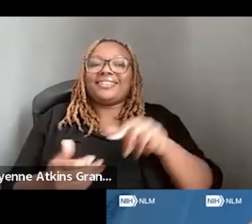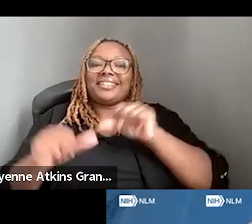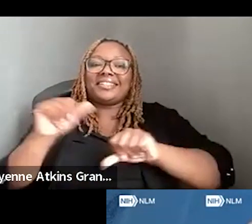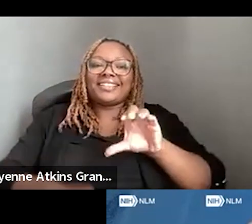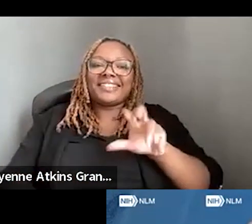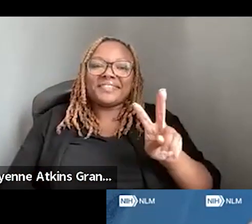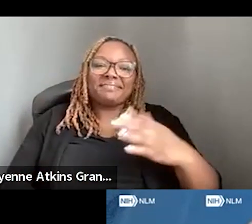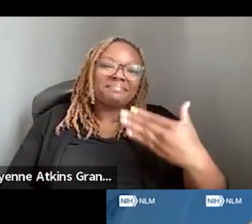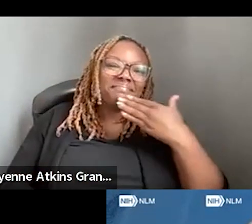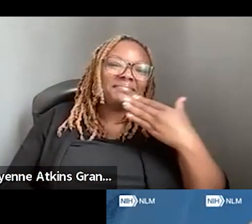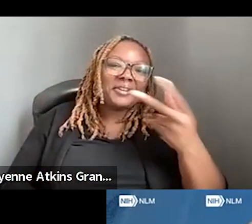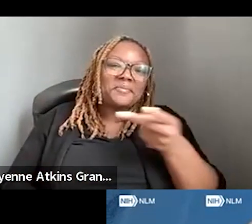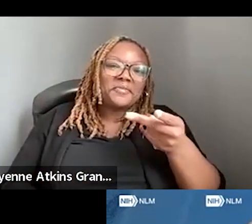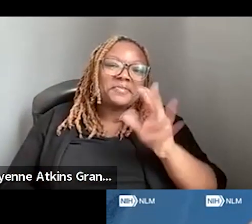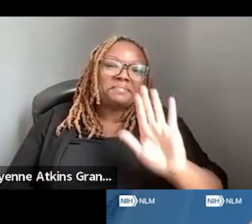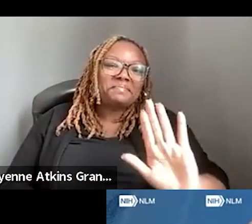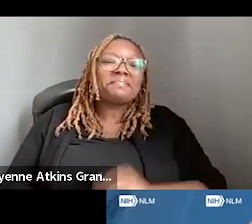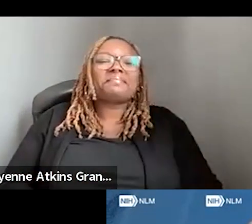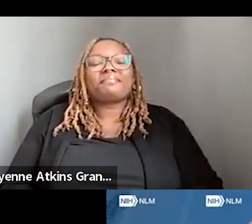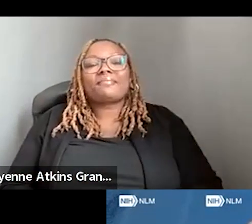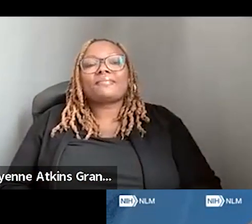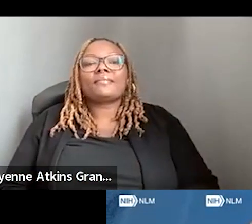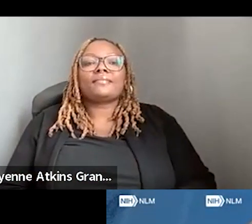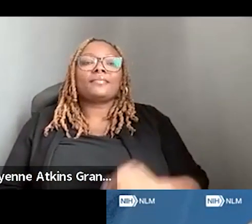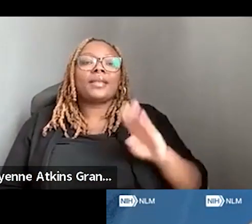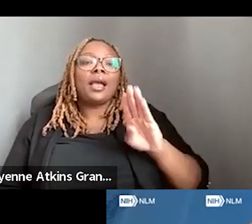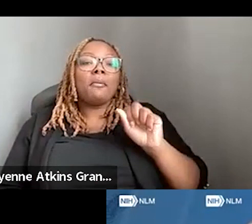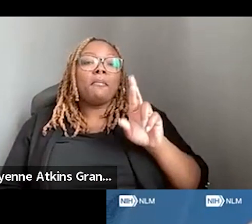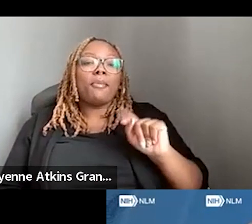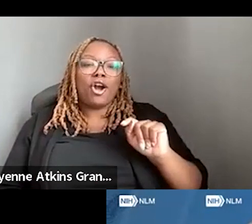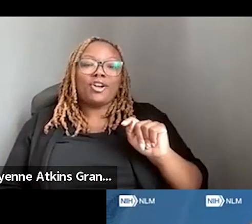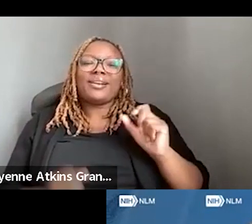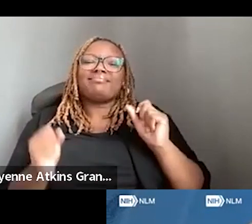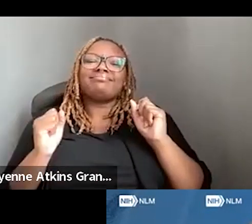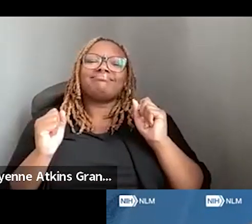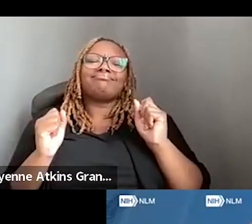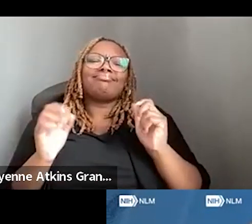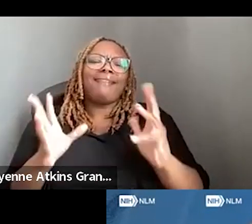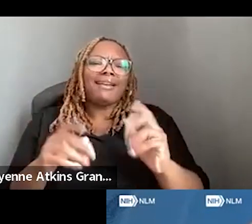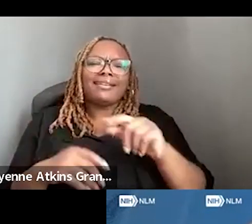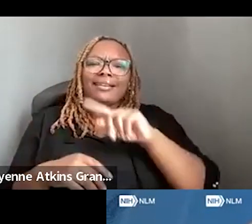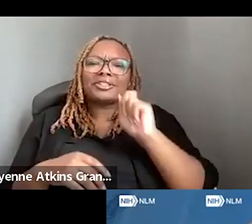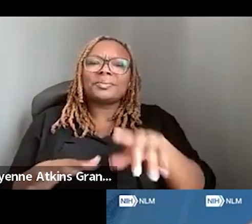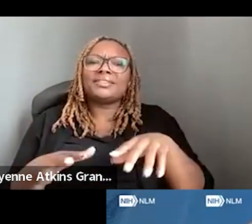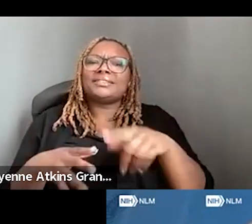Jeremy Leffler: Great. Thank you -- thank you both. Okay. Bart, we had a lot of questions on -- that came in during your --